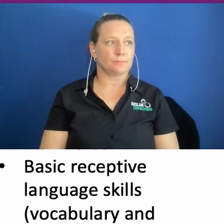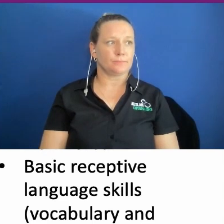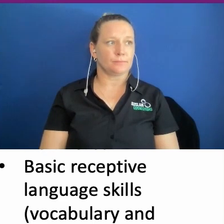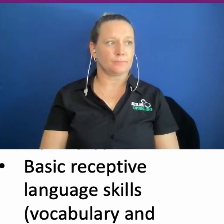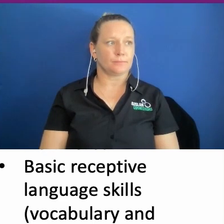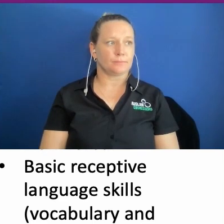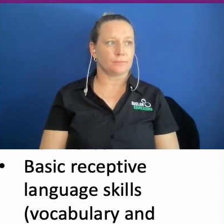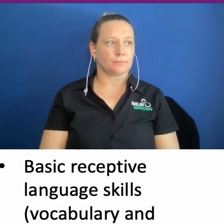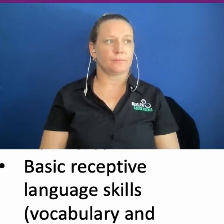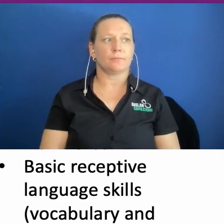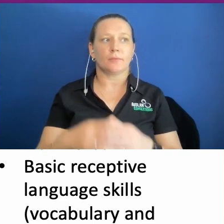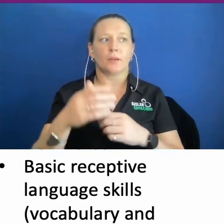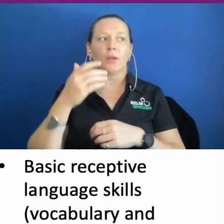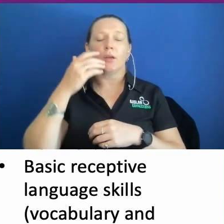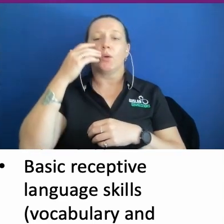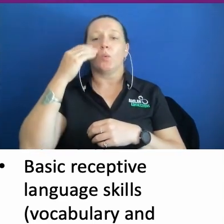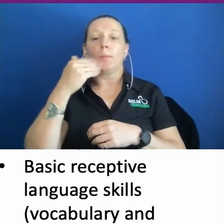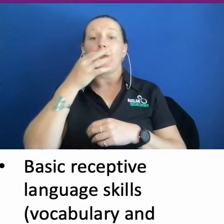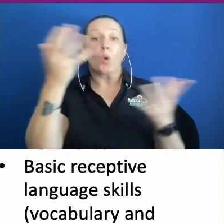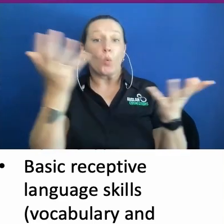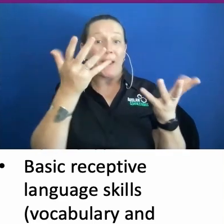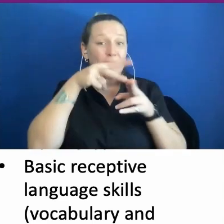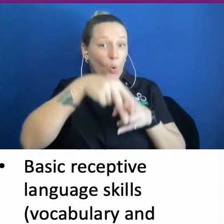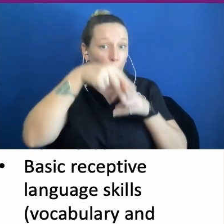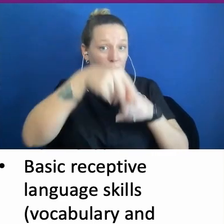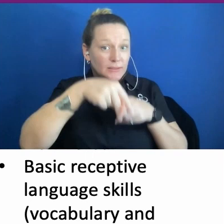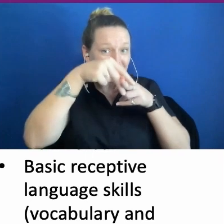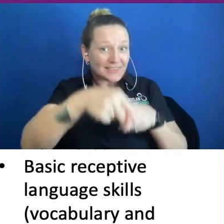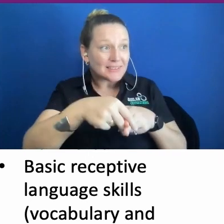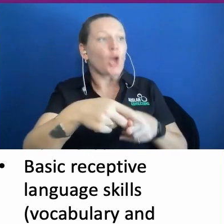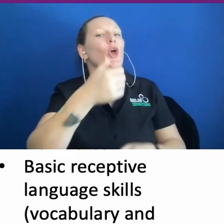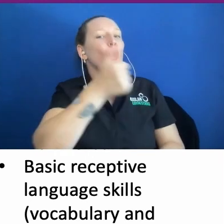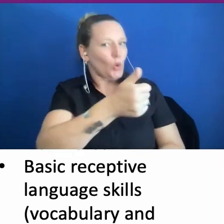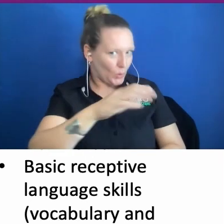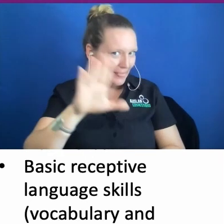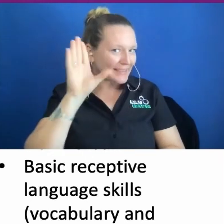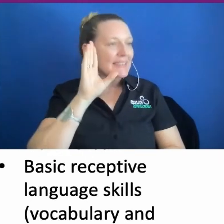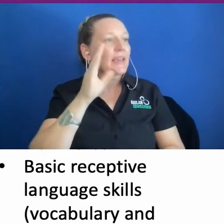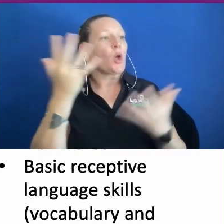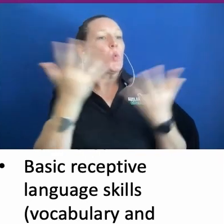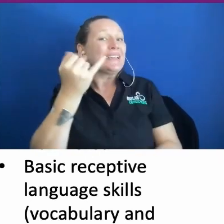for the horse good listening. Where's the sheep, sheep.